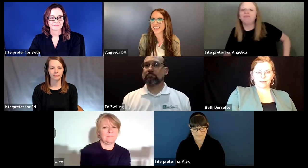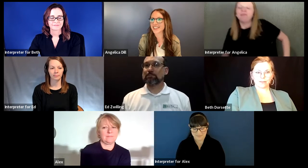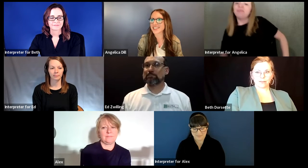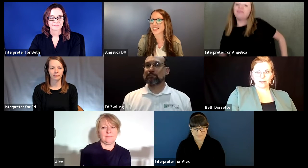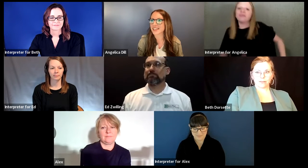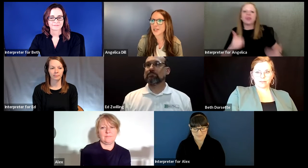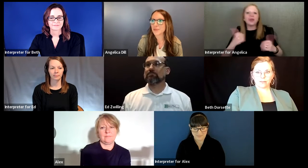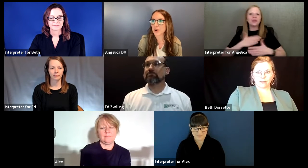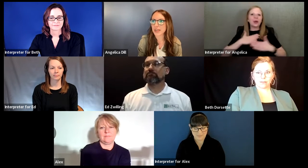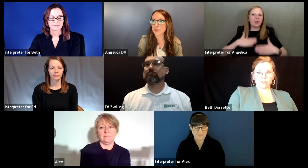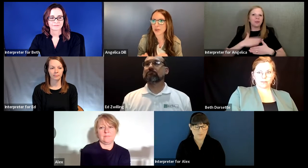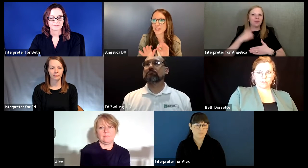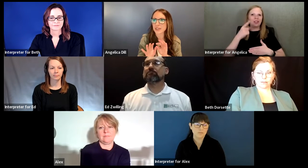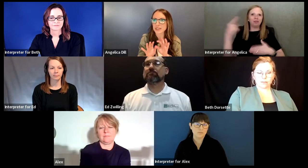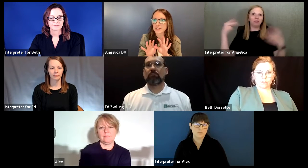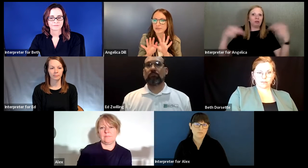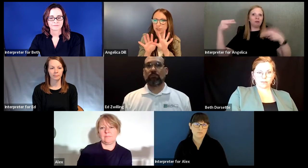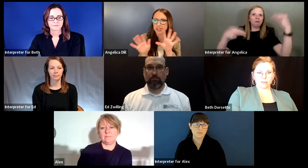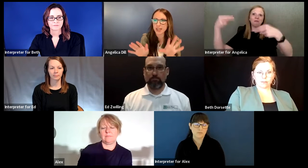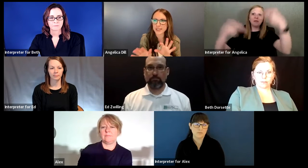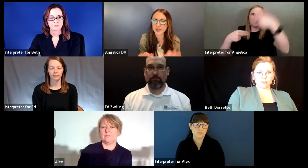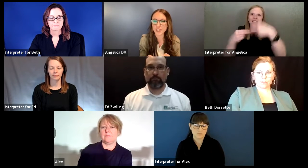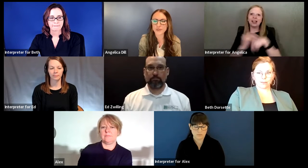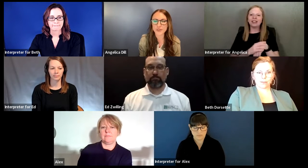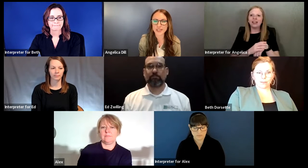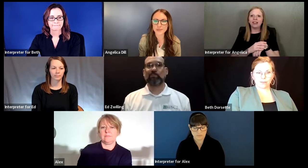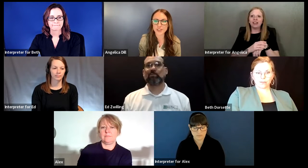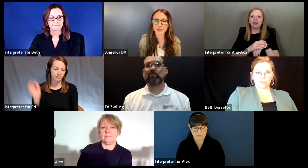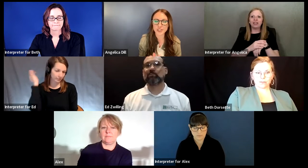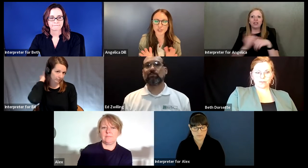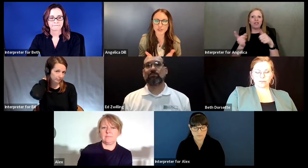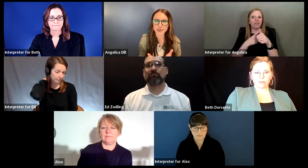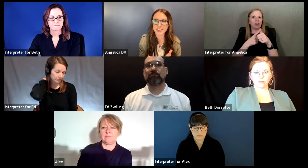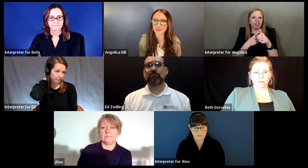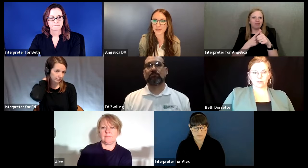And I want to just kind of touch on a few things but just want to introduce myself my